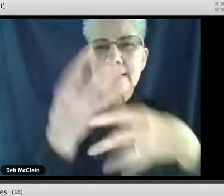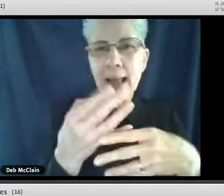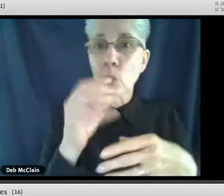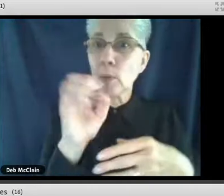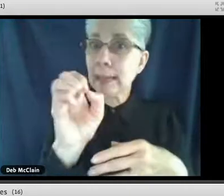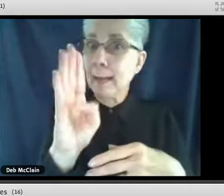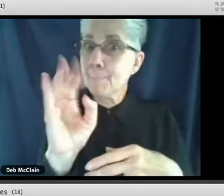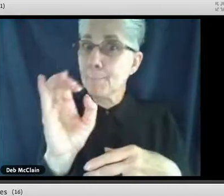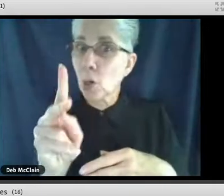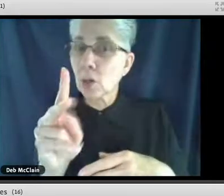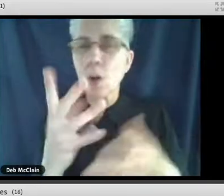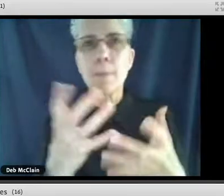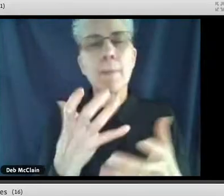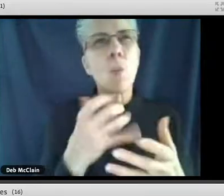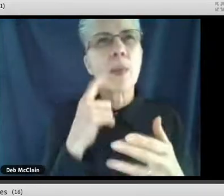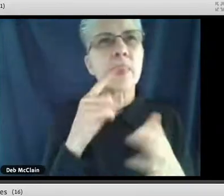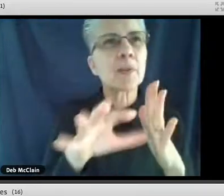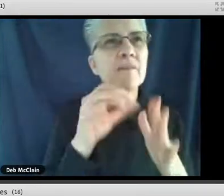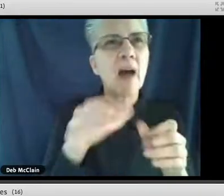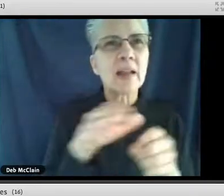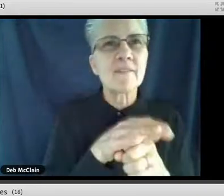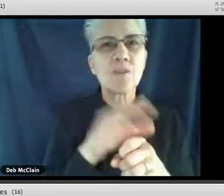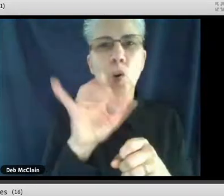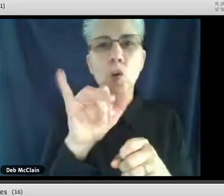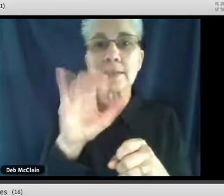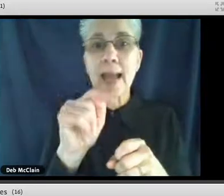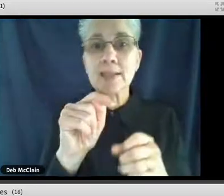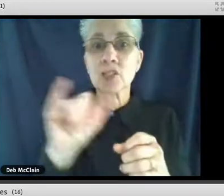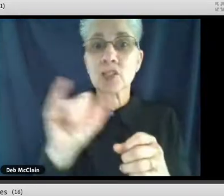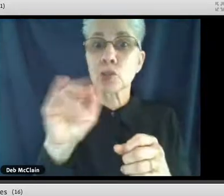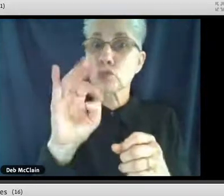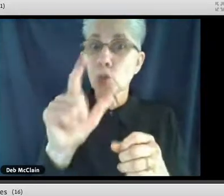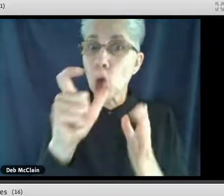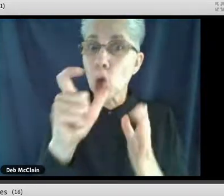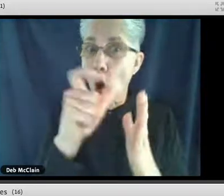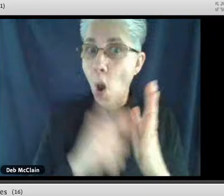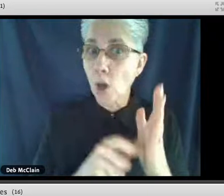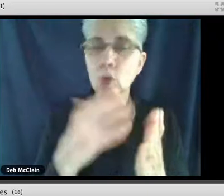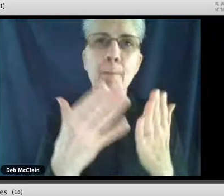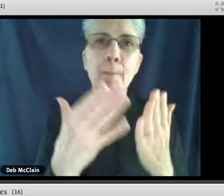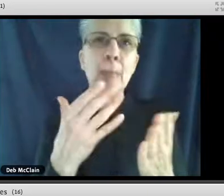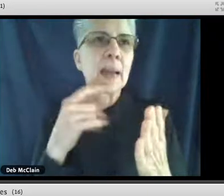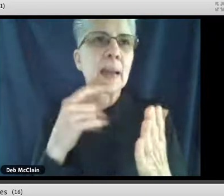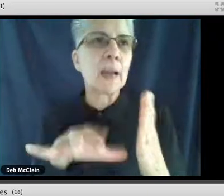Maybe I want them to find a full-text journal article. Maybe I need them to find the library hours.